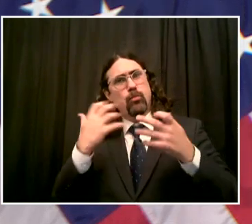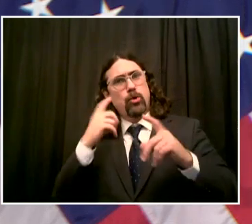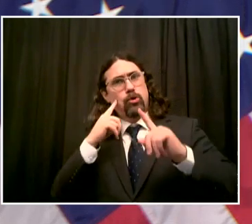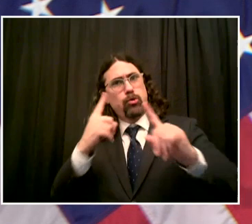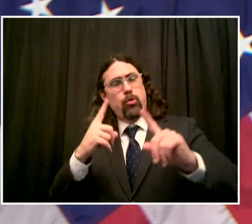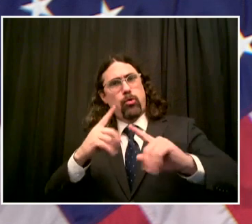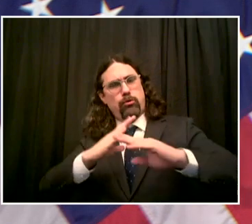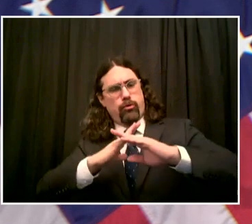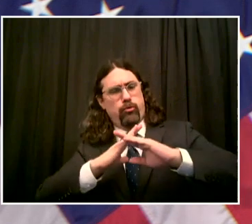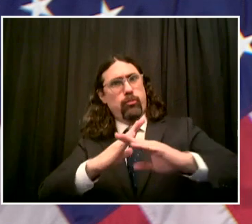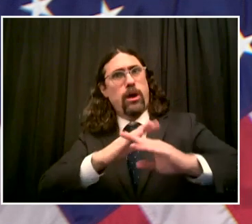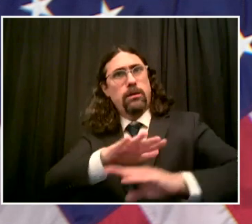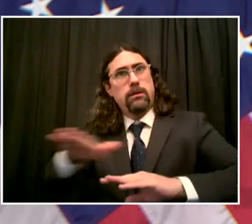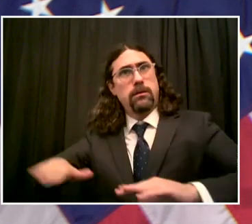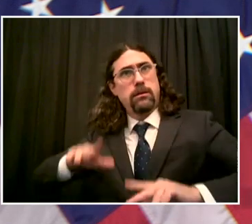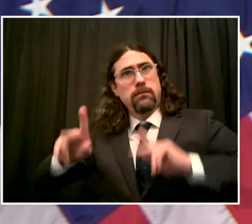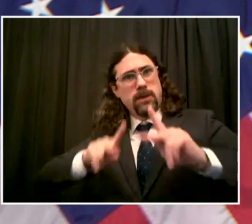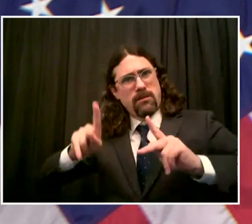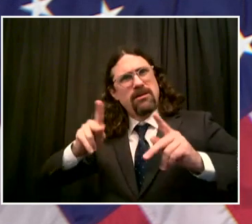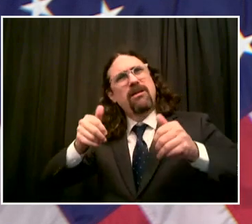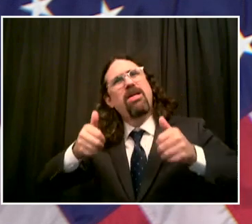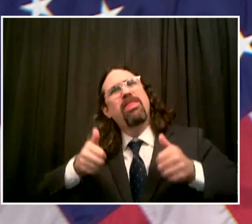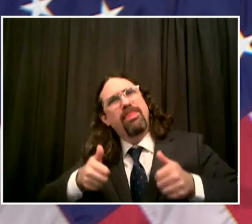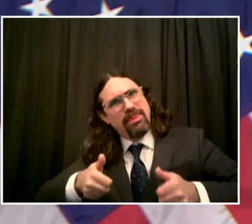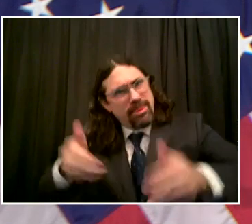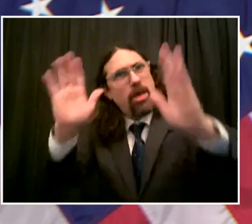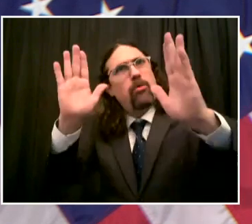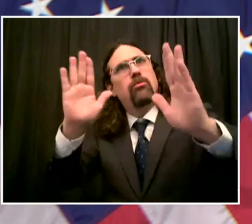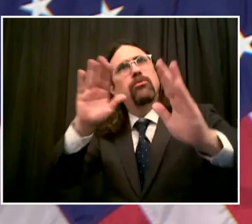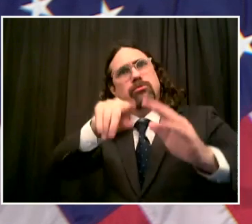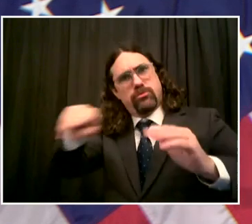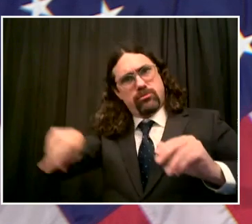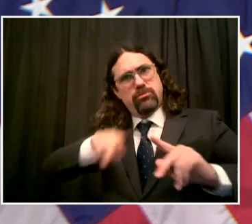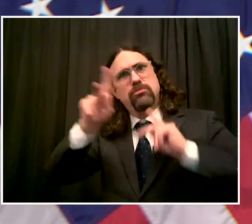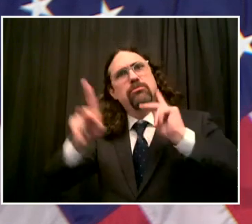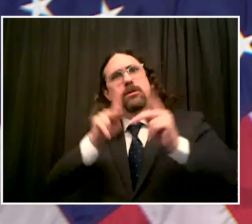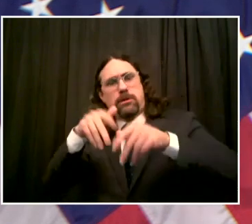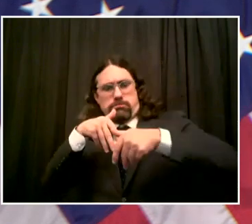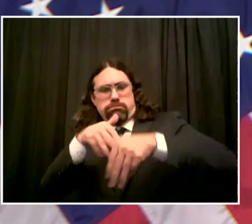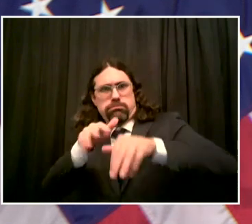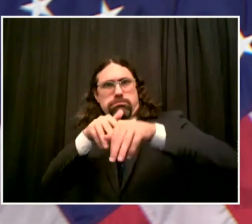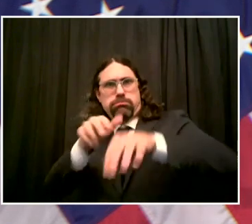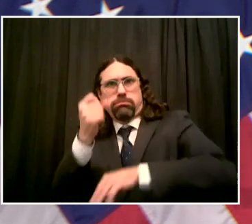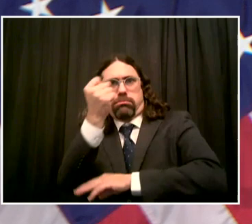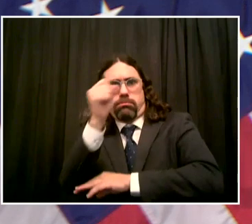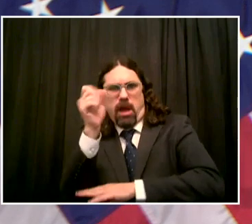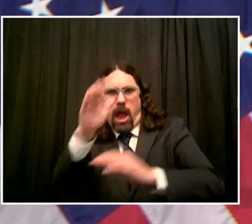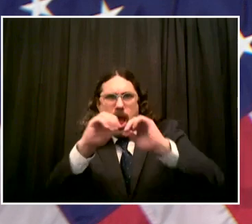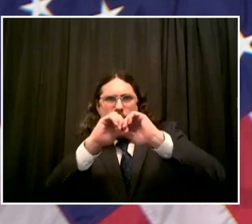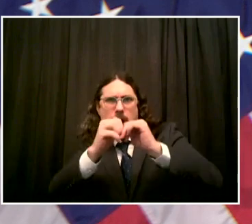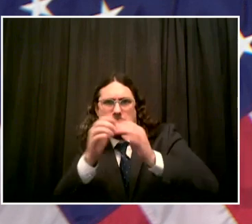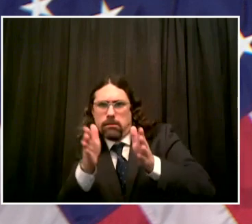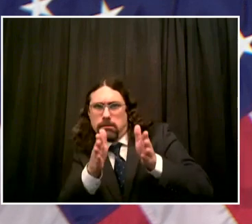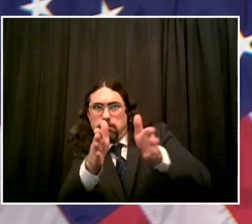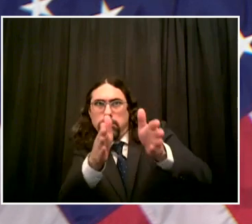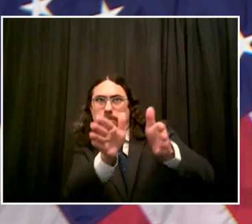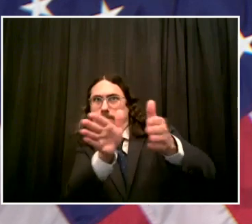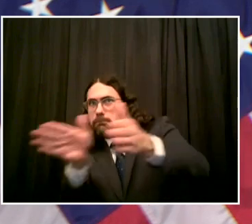ACCOUNWT HT AYOU ARE DESCRIBING. THIS PERIOD OF LOOTING WEE 'V